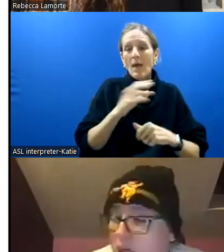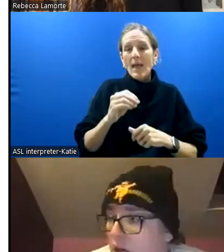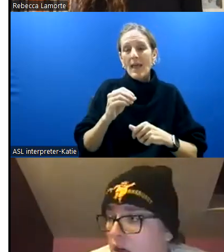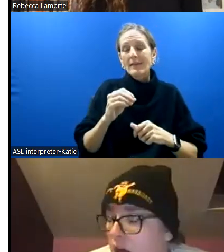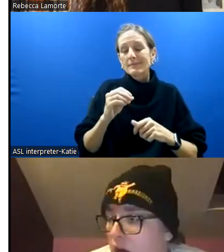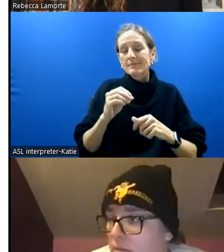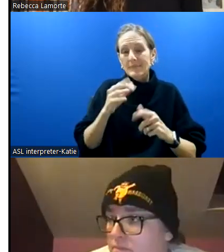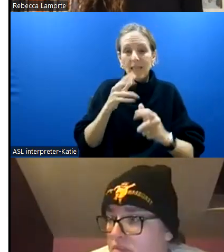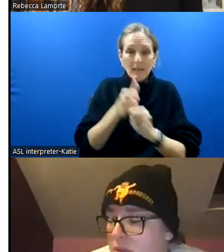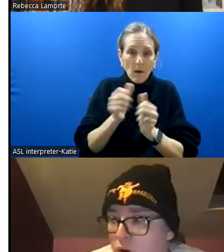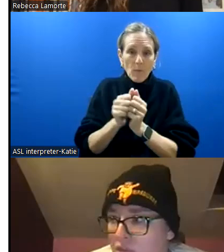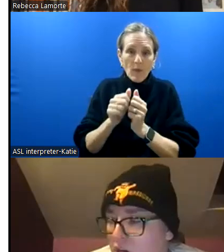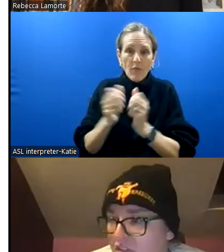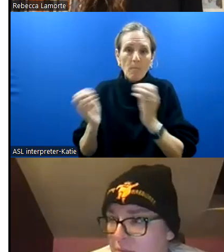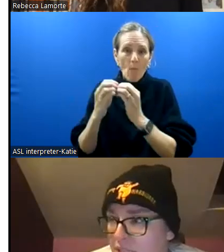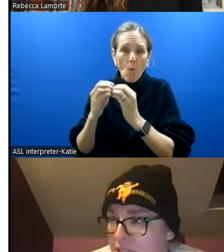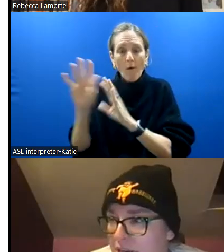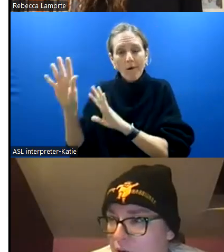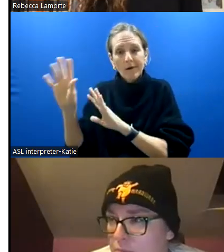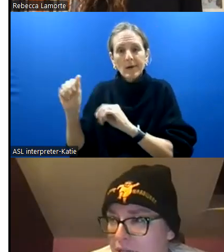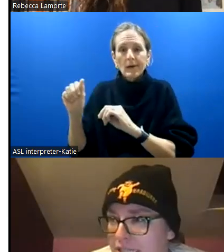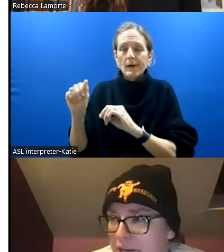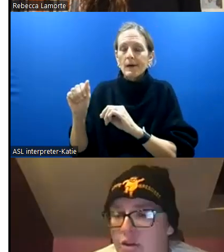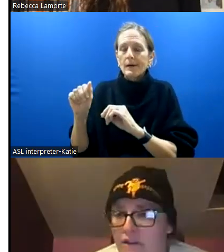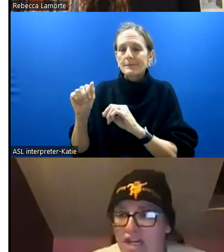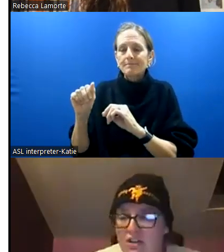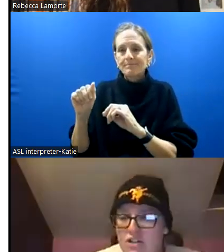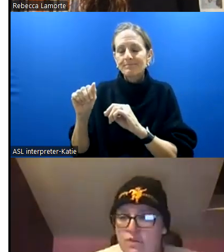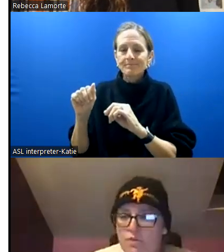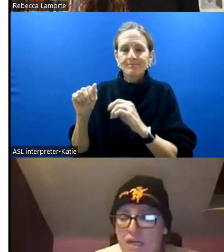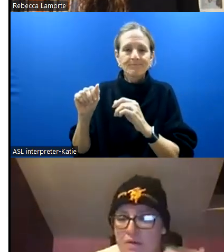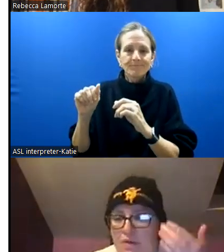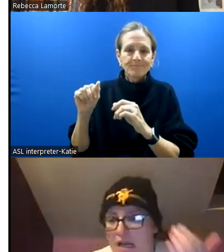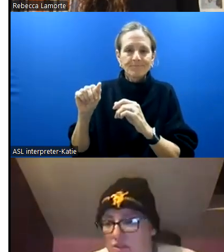speaking more for working families and how when money's tight, you have to kind of choose between being able